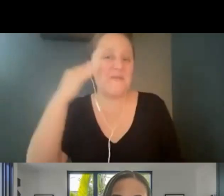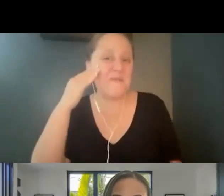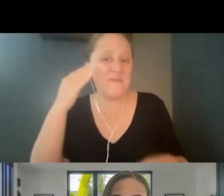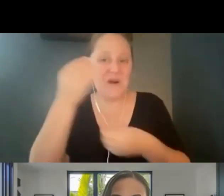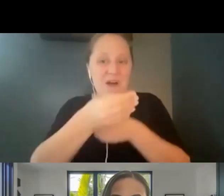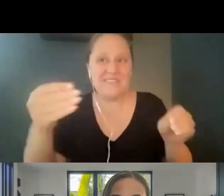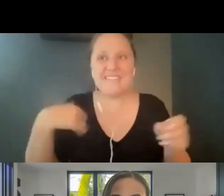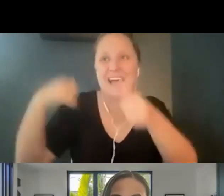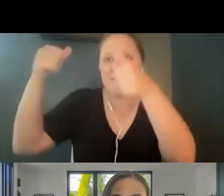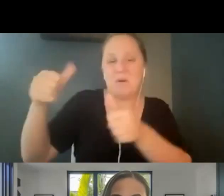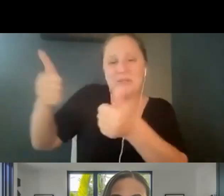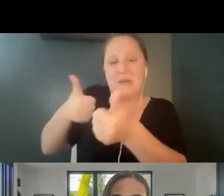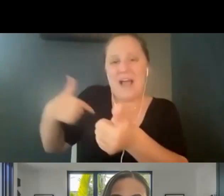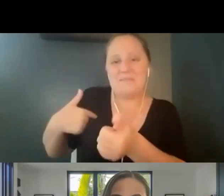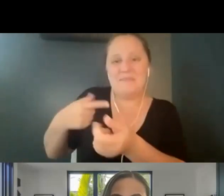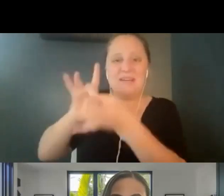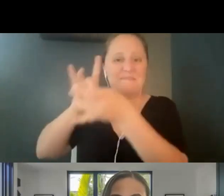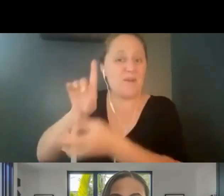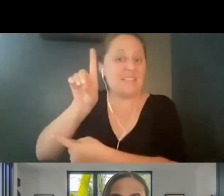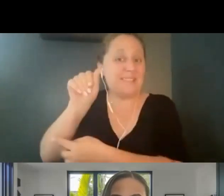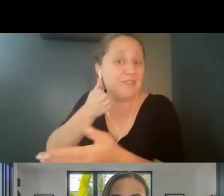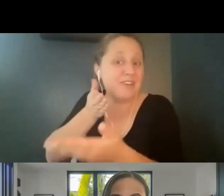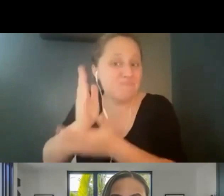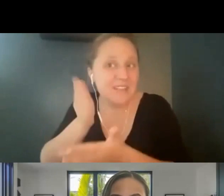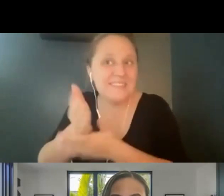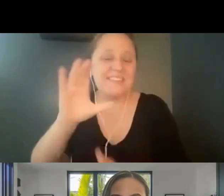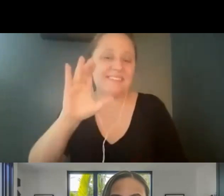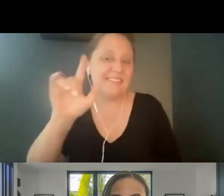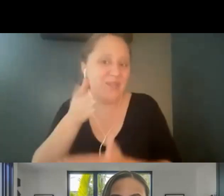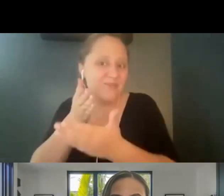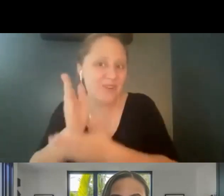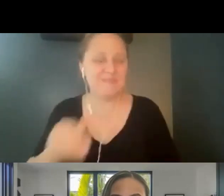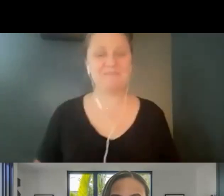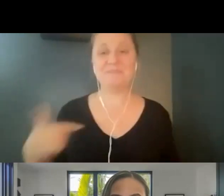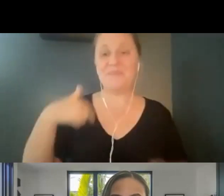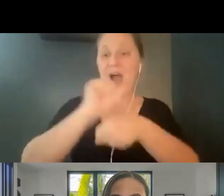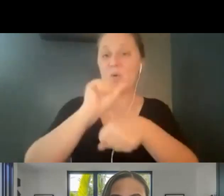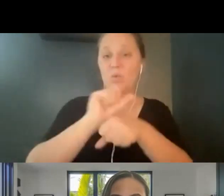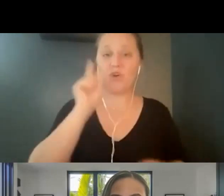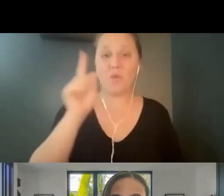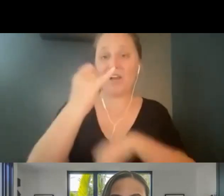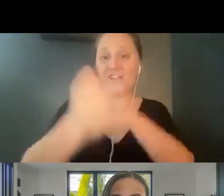about disability rights and civil rights. I work for the international association